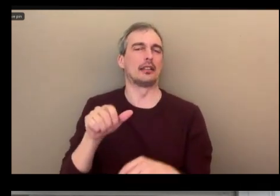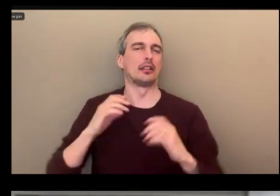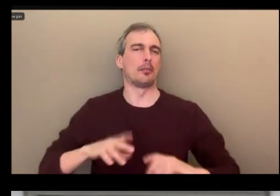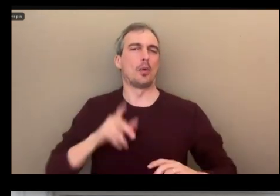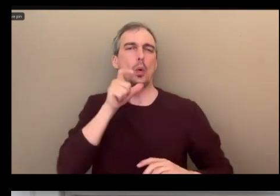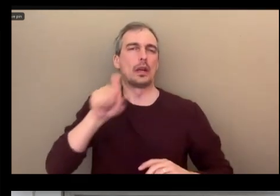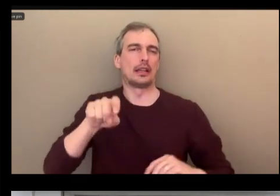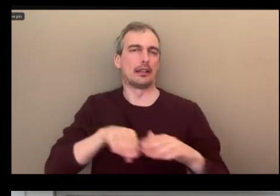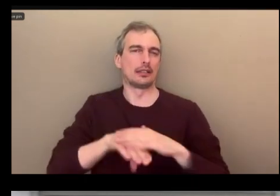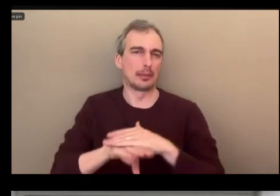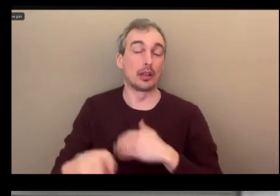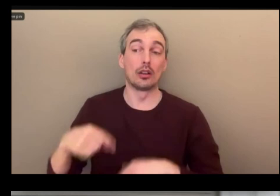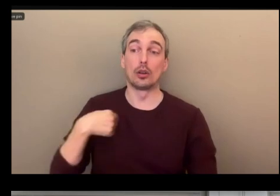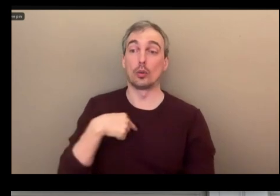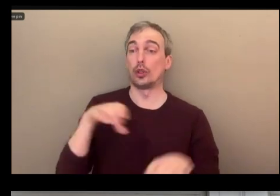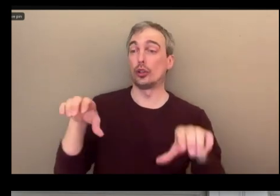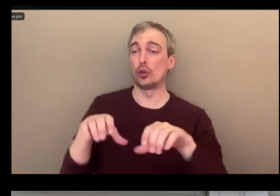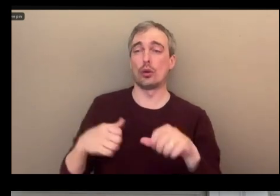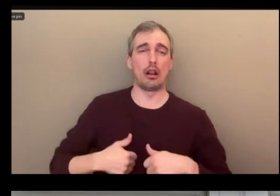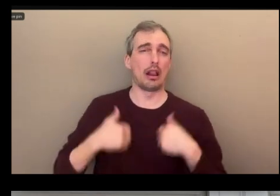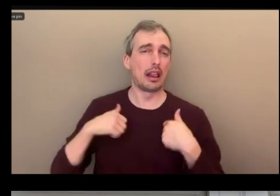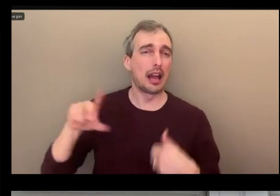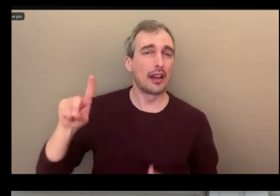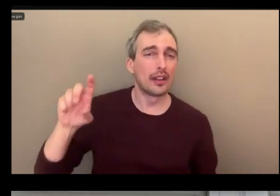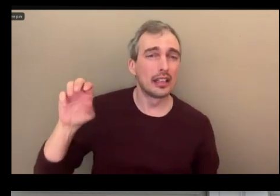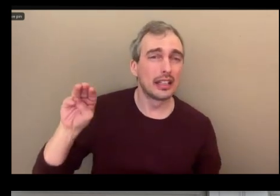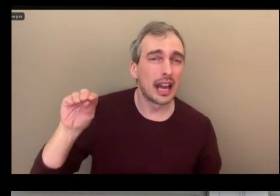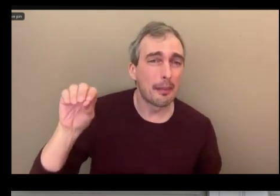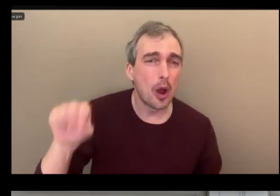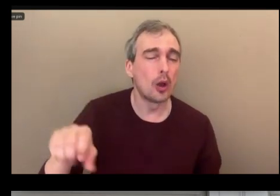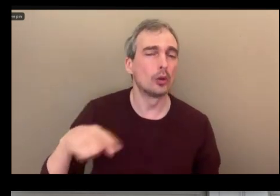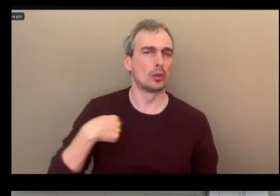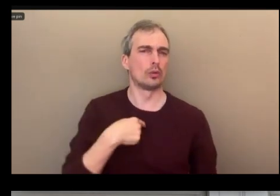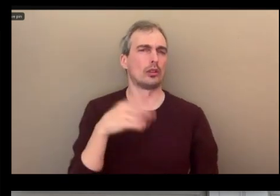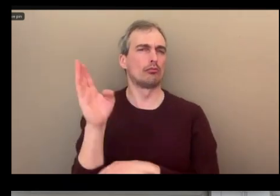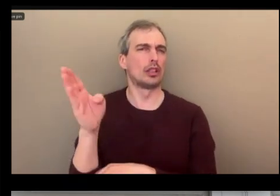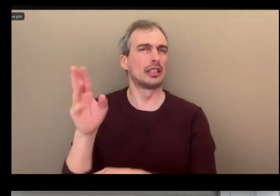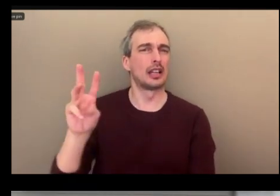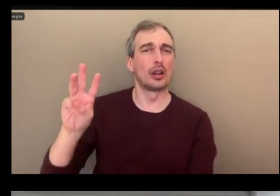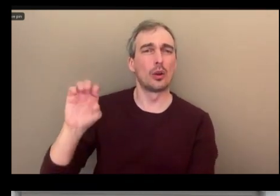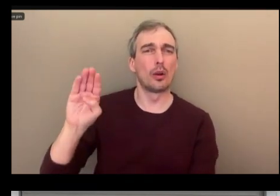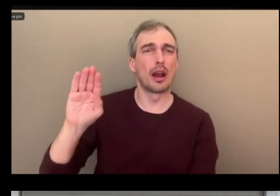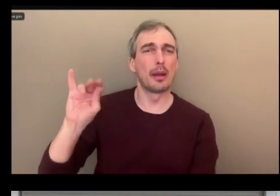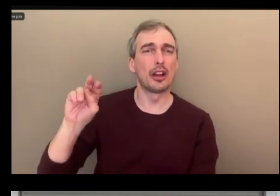It's really a main focus. And what you're seeing up here -- something we didn't talk about, when